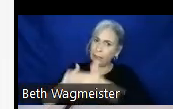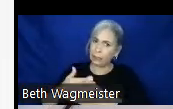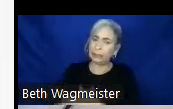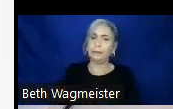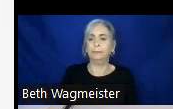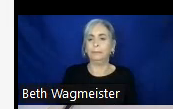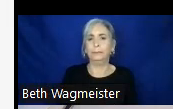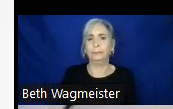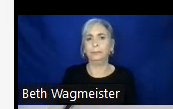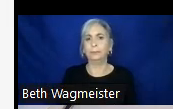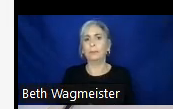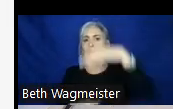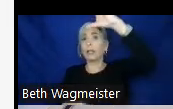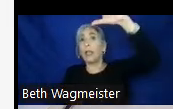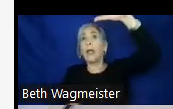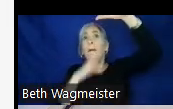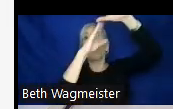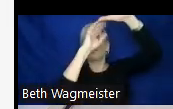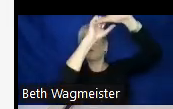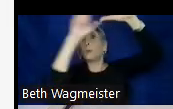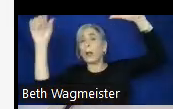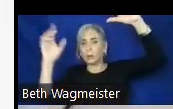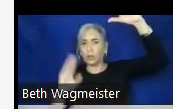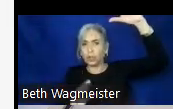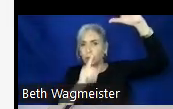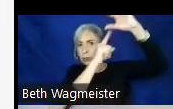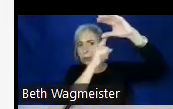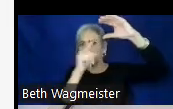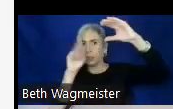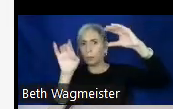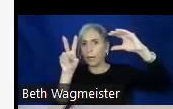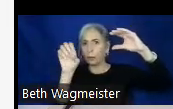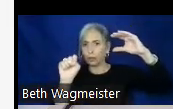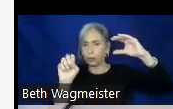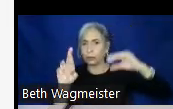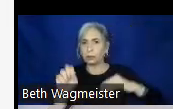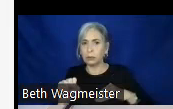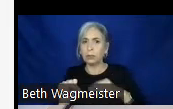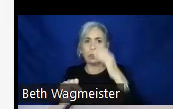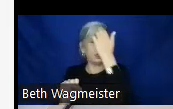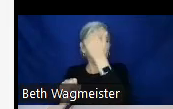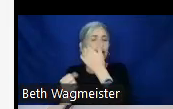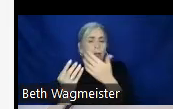Browsers are another place you can work on accessibility by building it in. Browsers